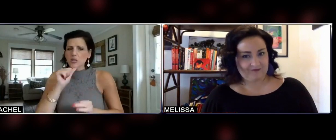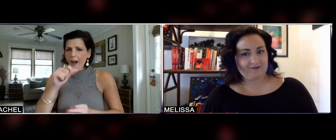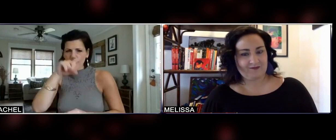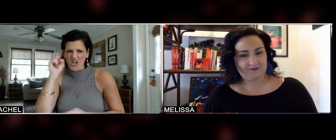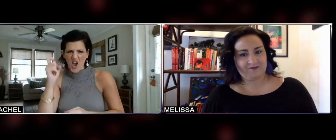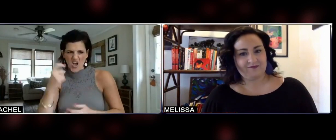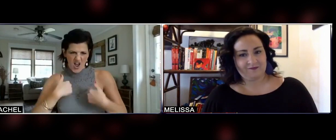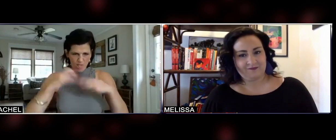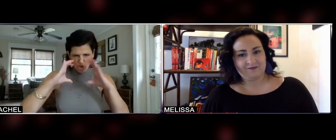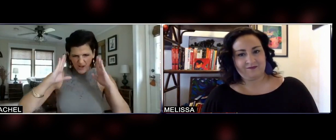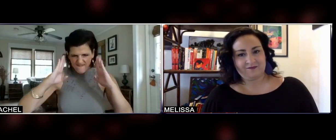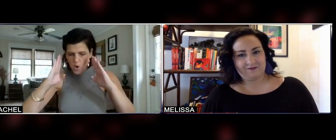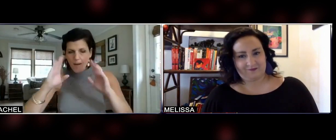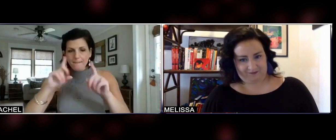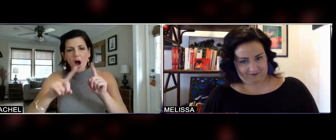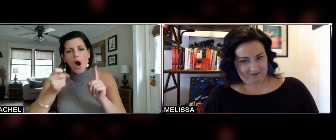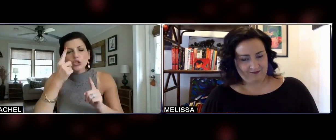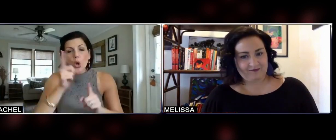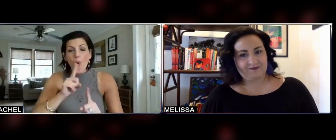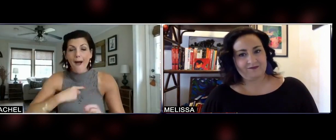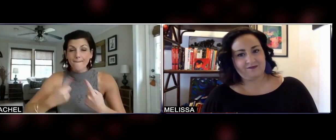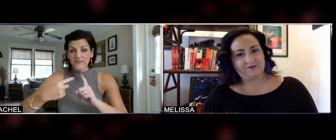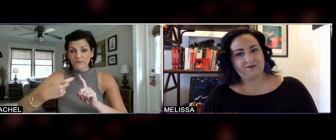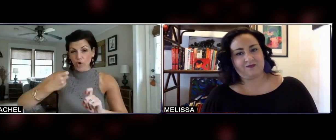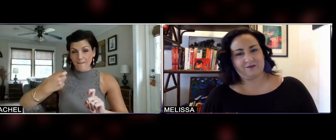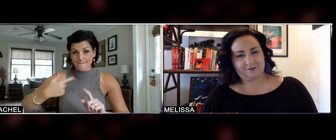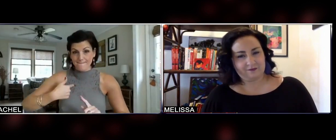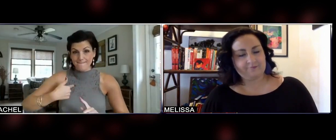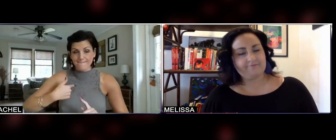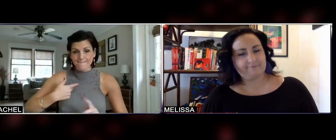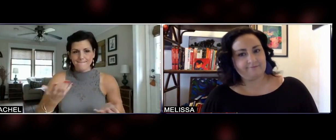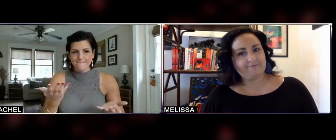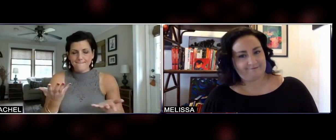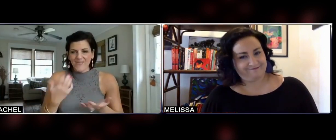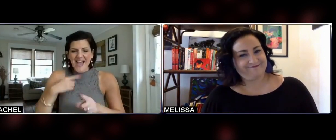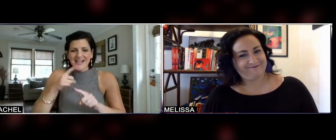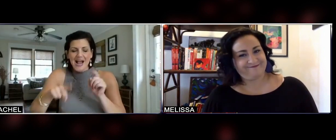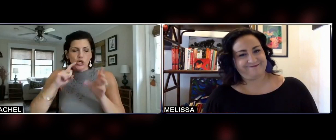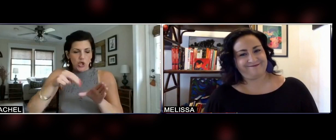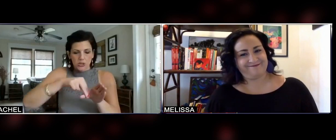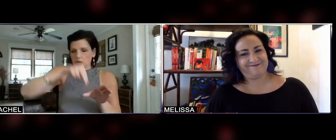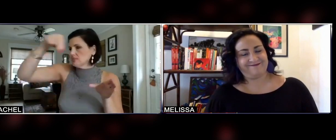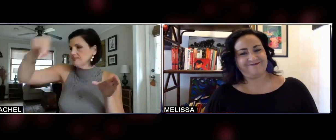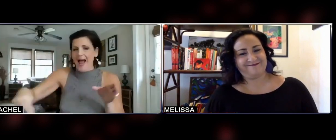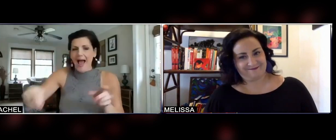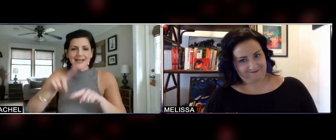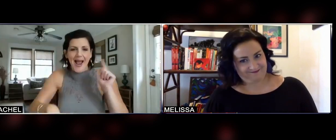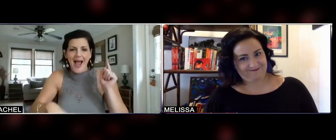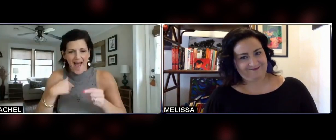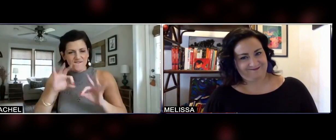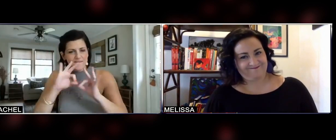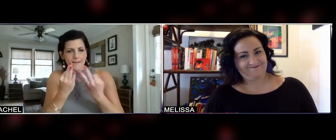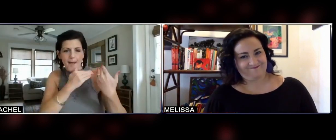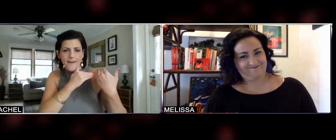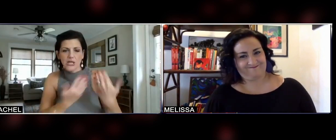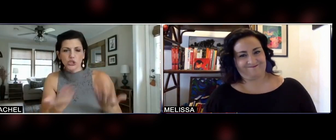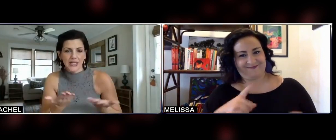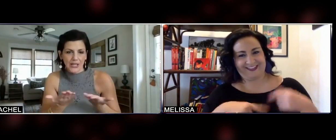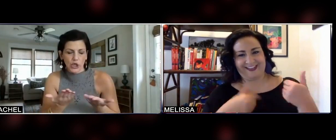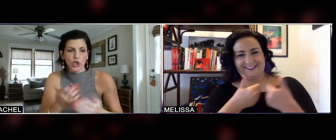I need to keep on looking forward - I can't just put myself aside, I have family obligations to consider.